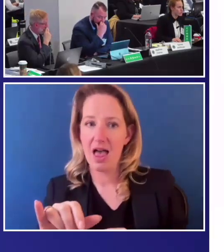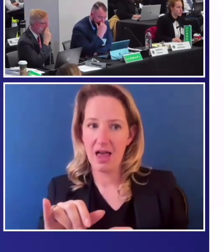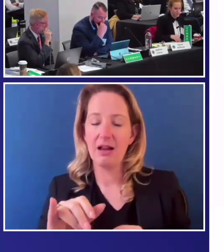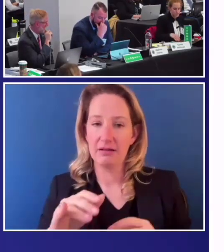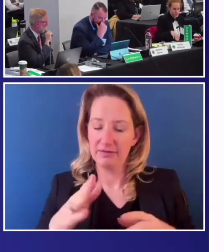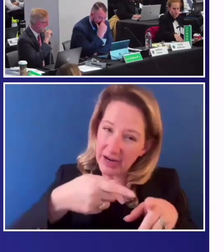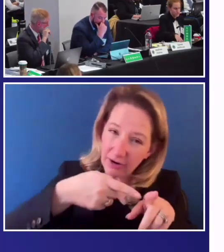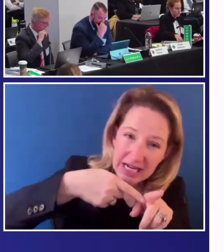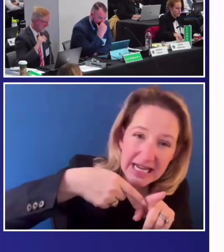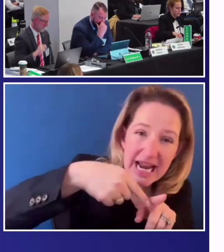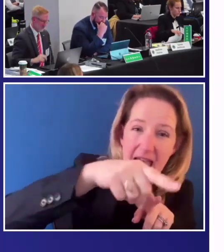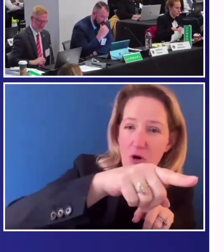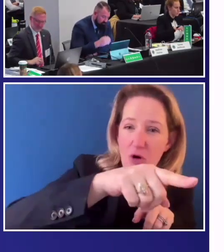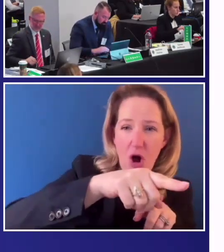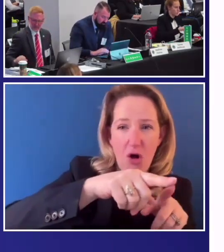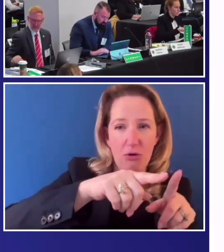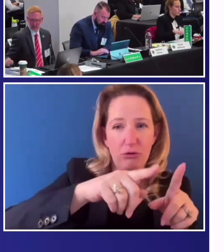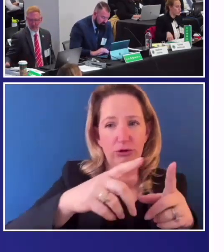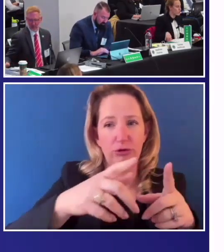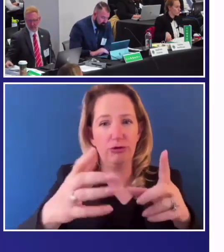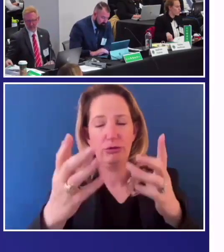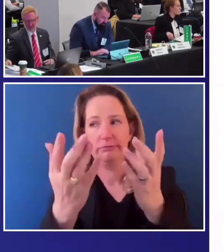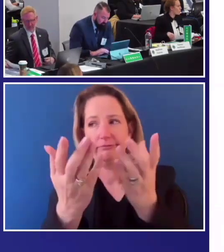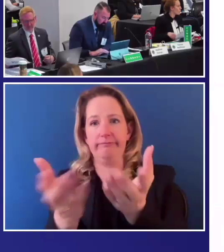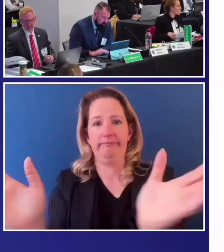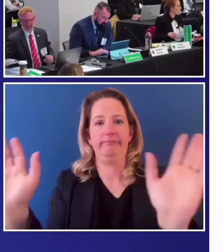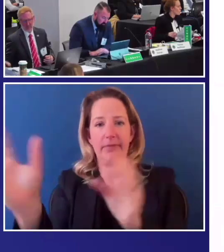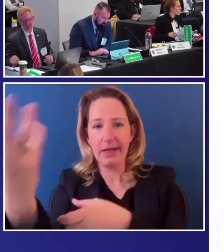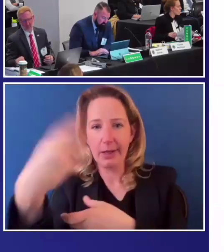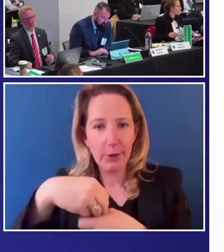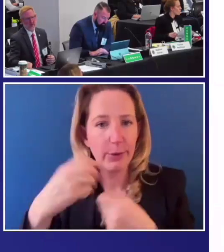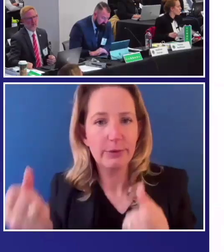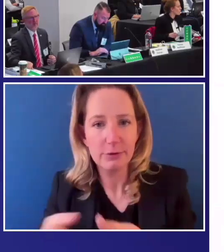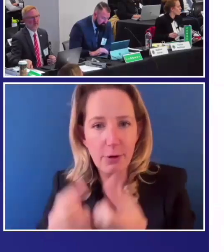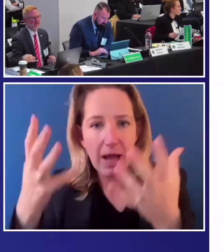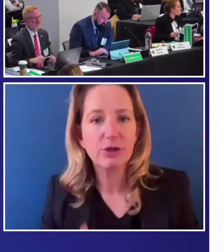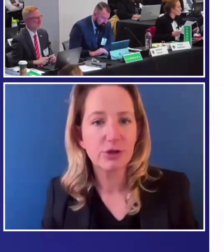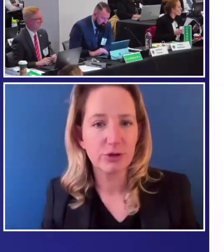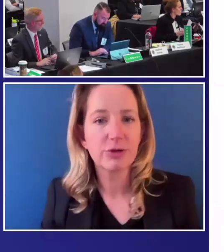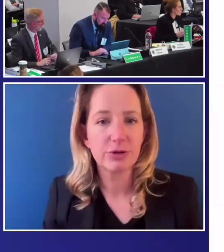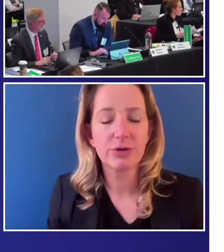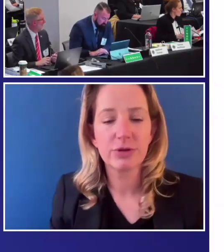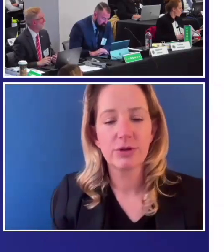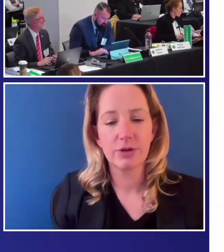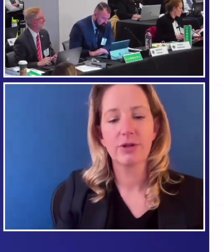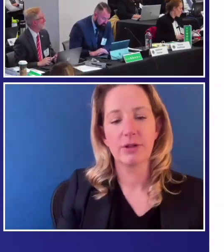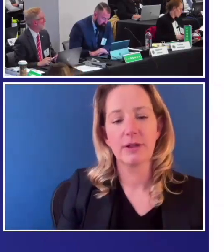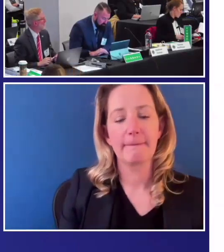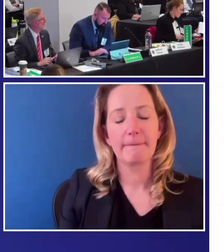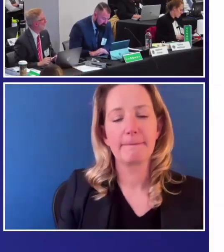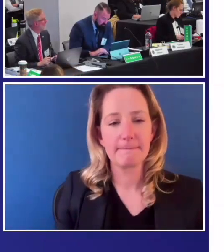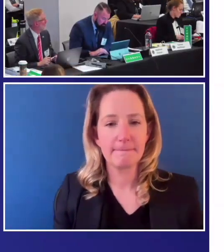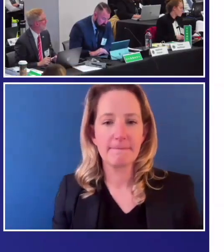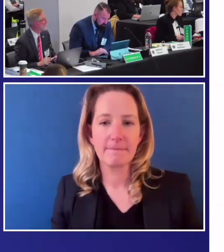narrow to just, you know, the whole, the whole barnyard. Dave, please. So that is -- I mean,